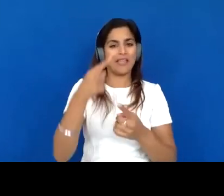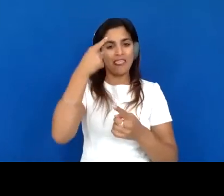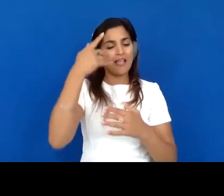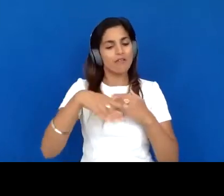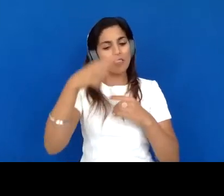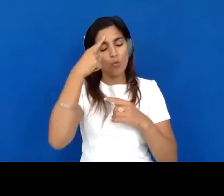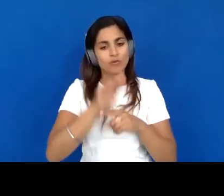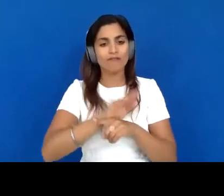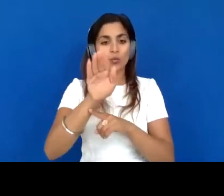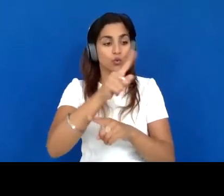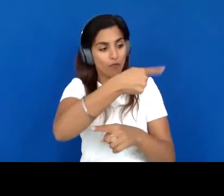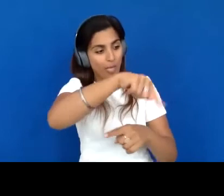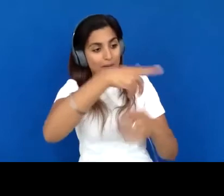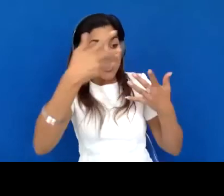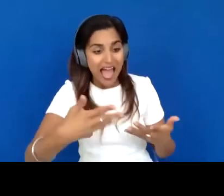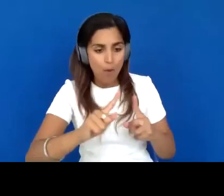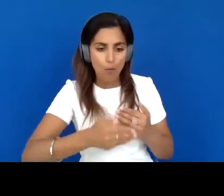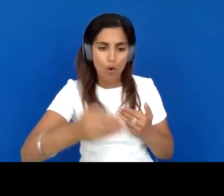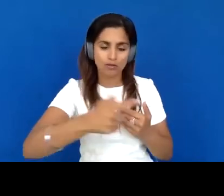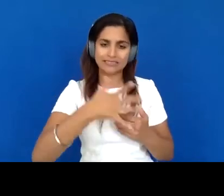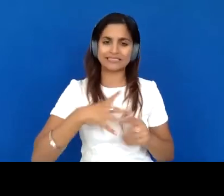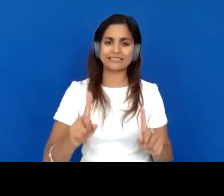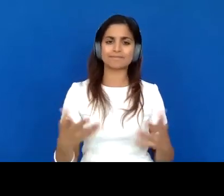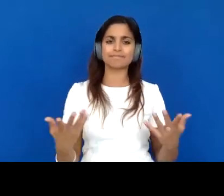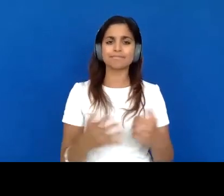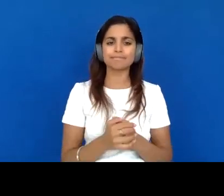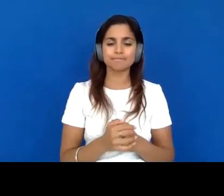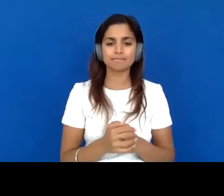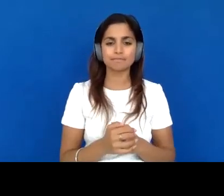life this is most visible and research on women with reproductive problems and